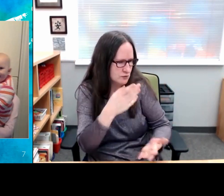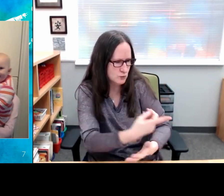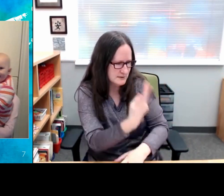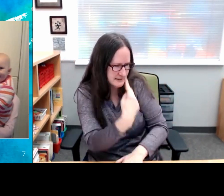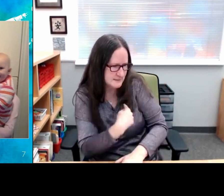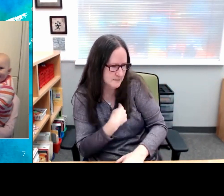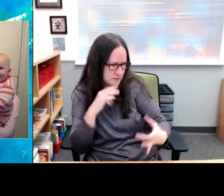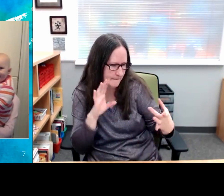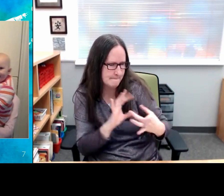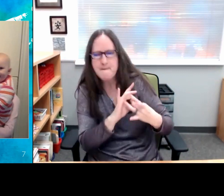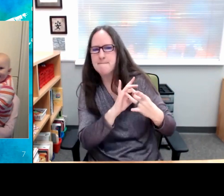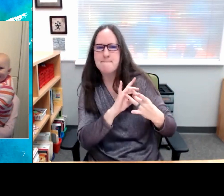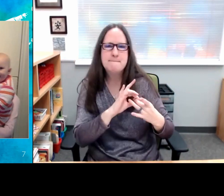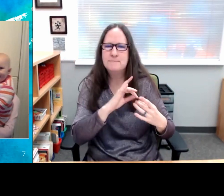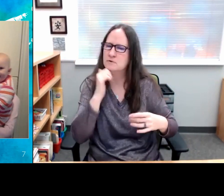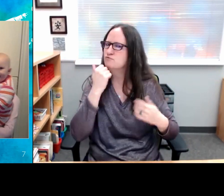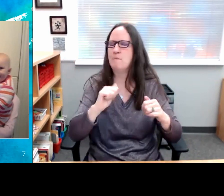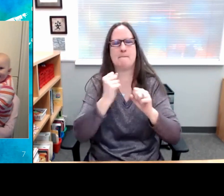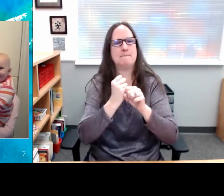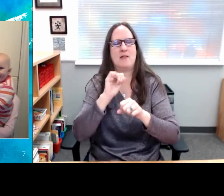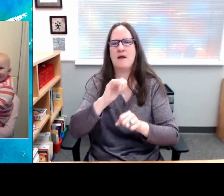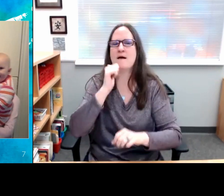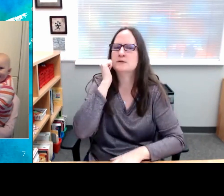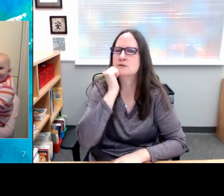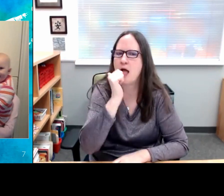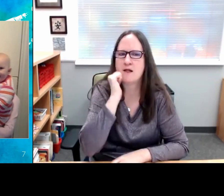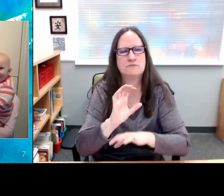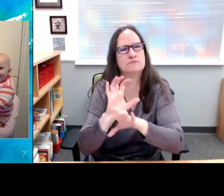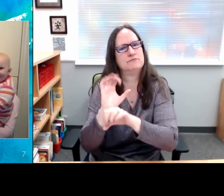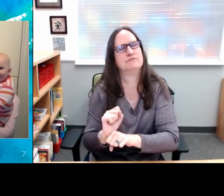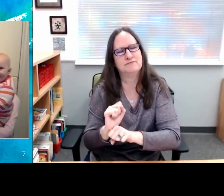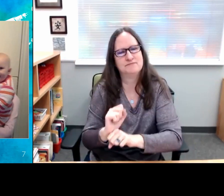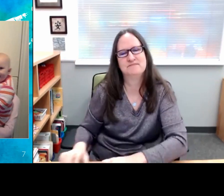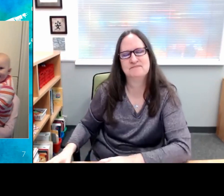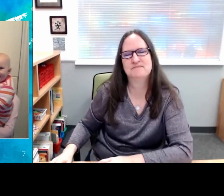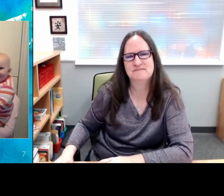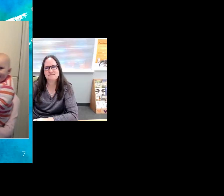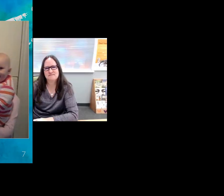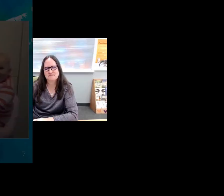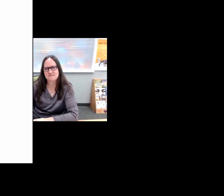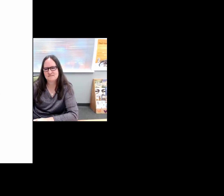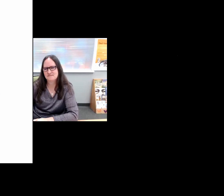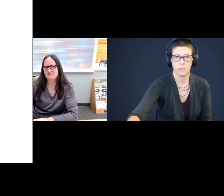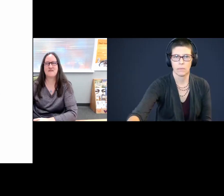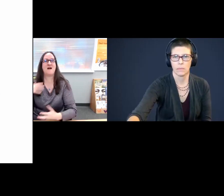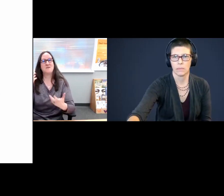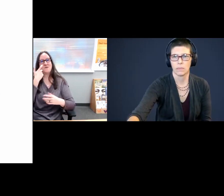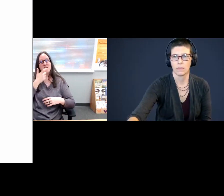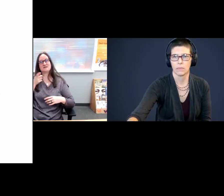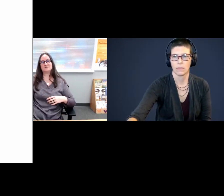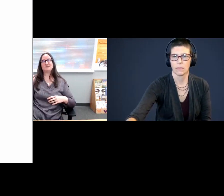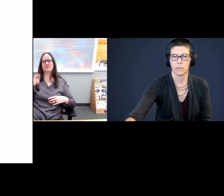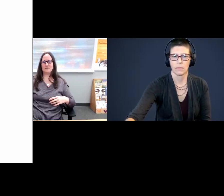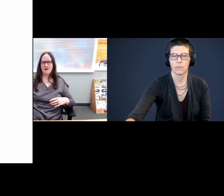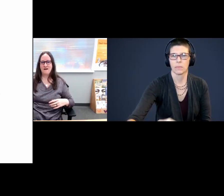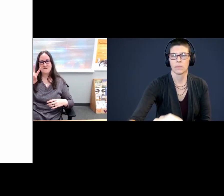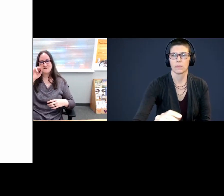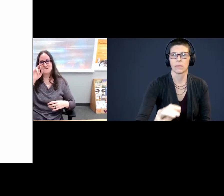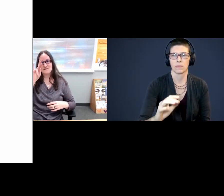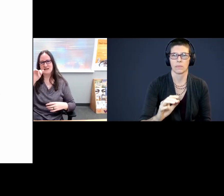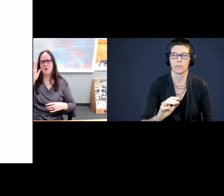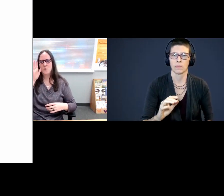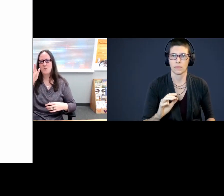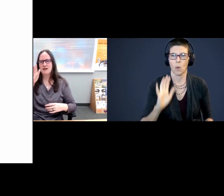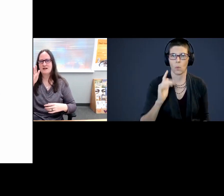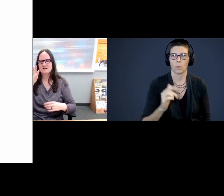"Hey, look at the child. I see you, you see me". Make that a daily connection and create a habit.